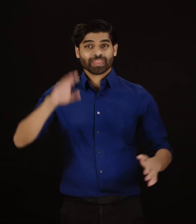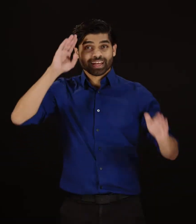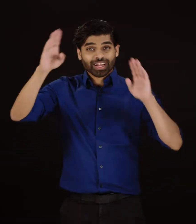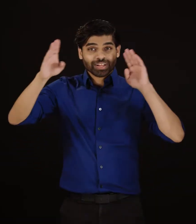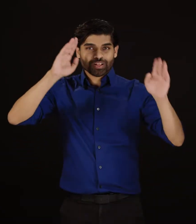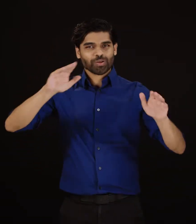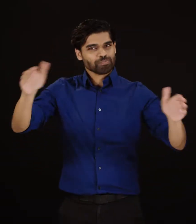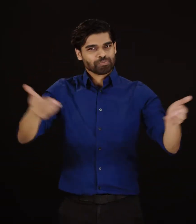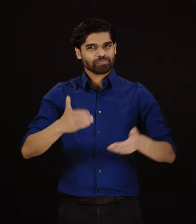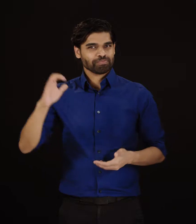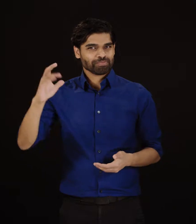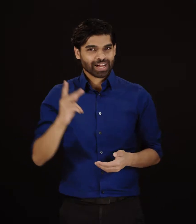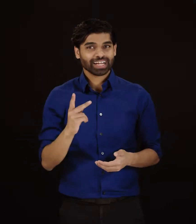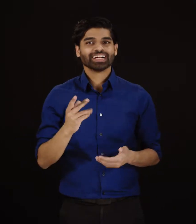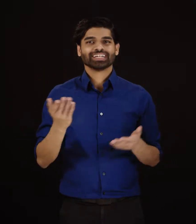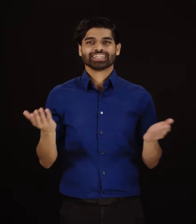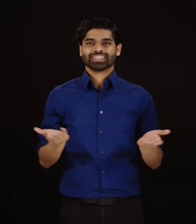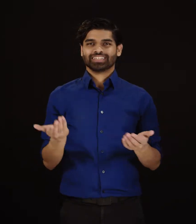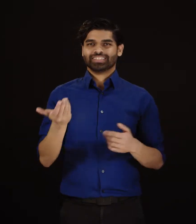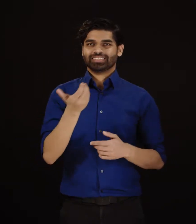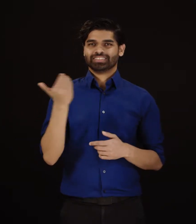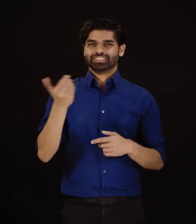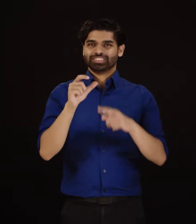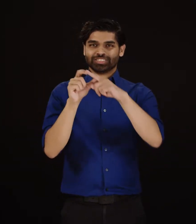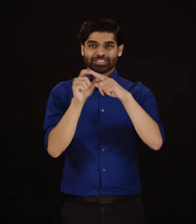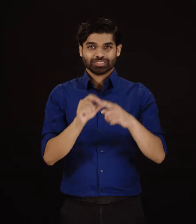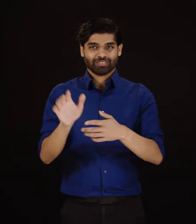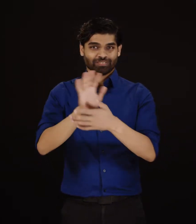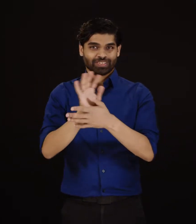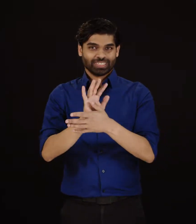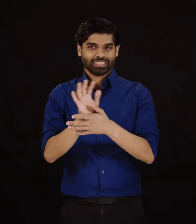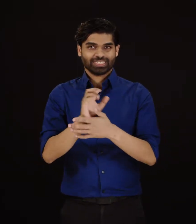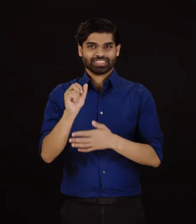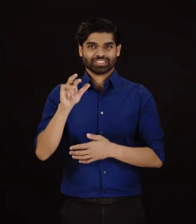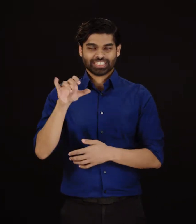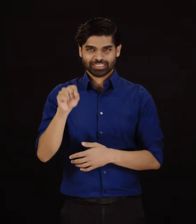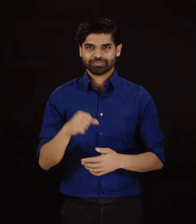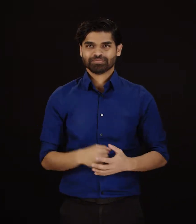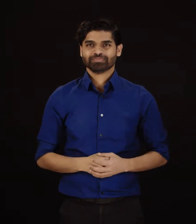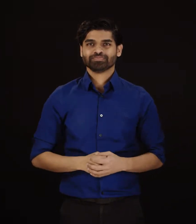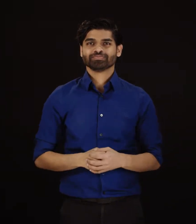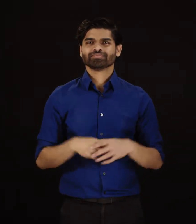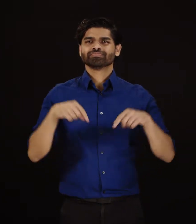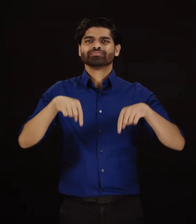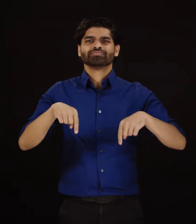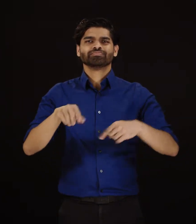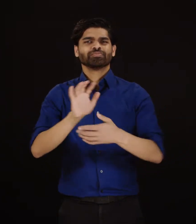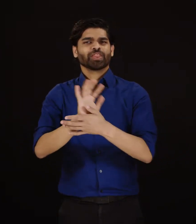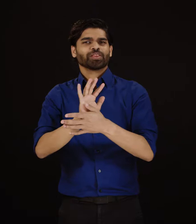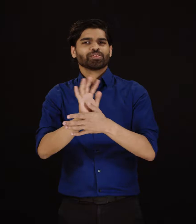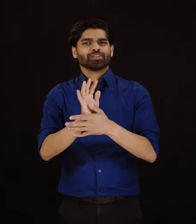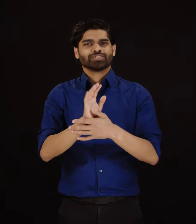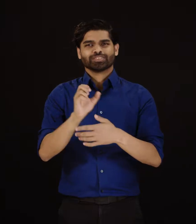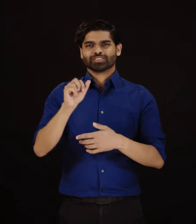Hello and welcome back to the Wireless Terminology video series. This video series is designed to support the